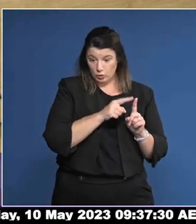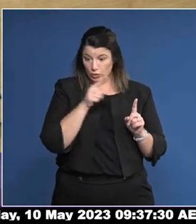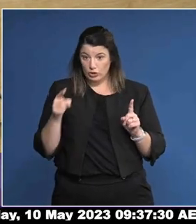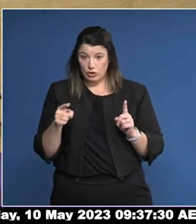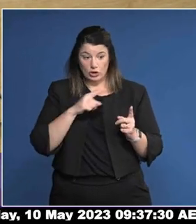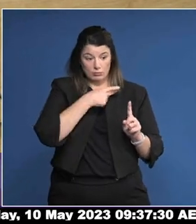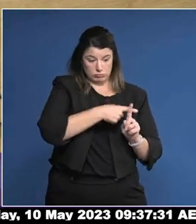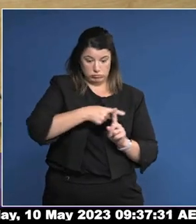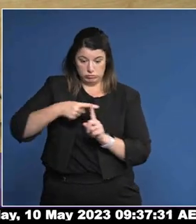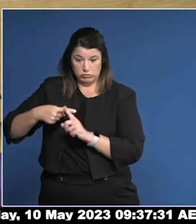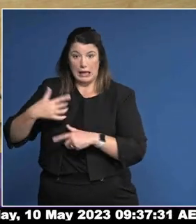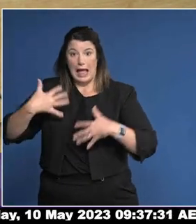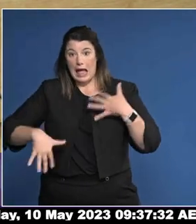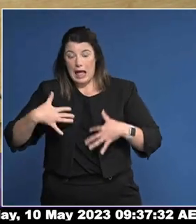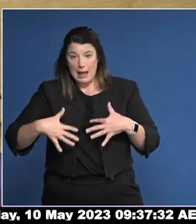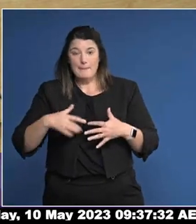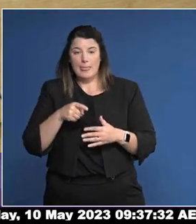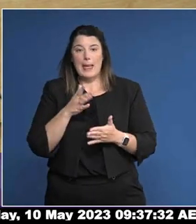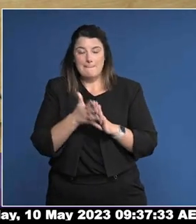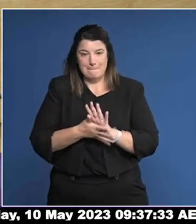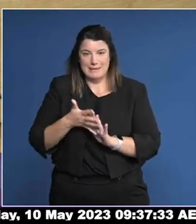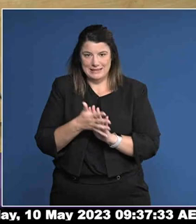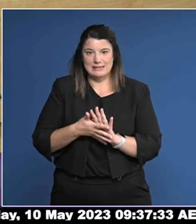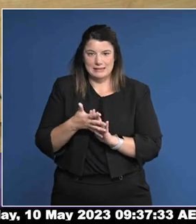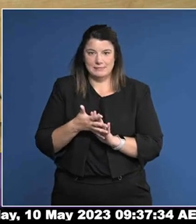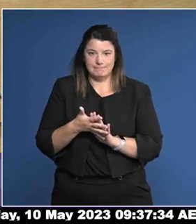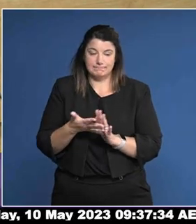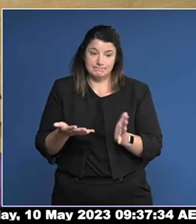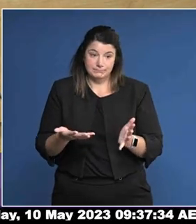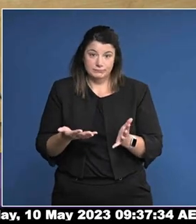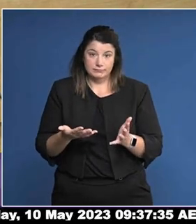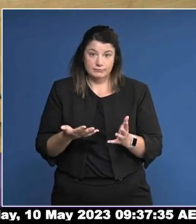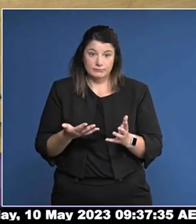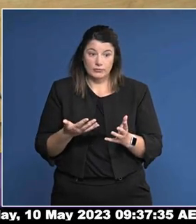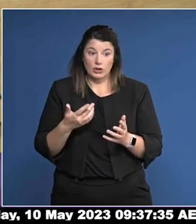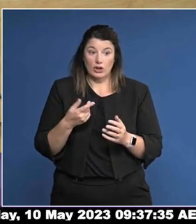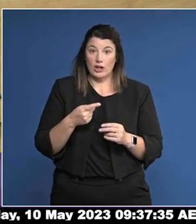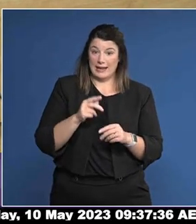harm" that, in effect, you are referring to a context of neglect that's captured by